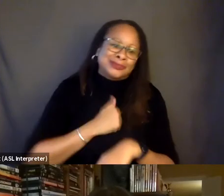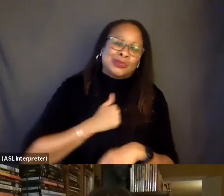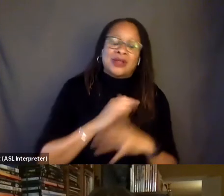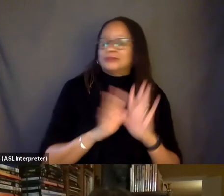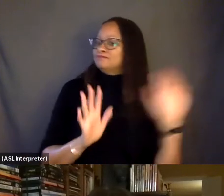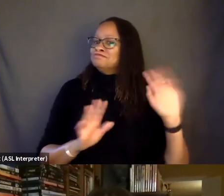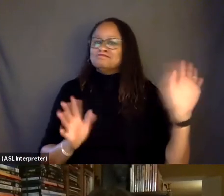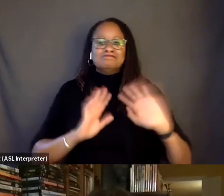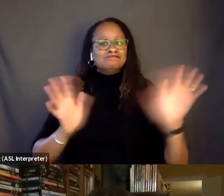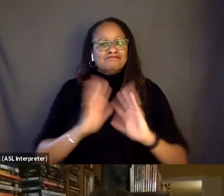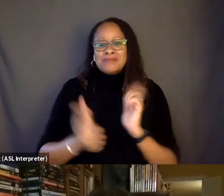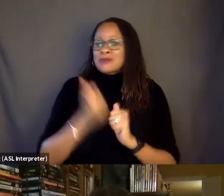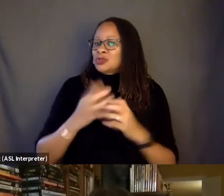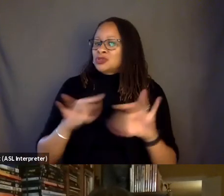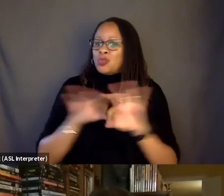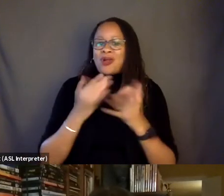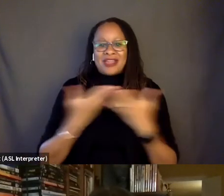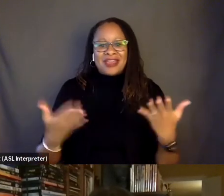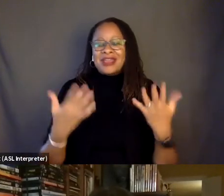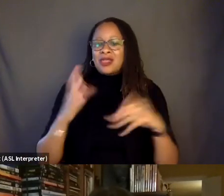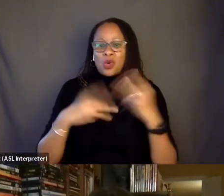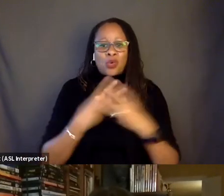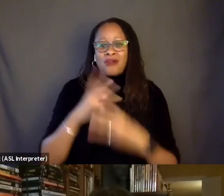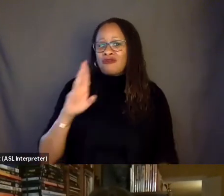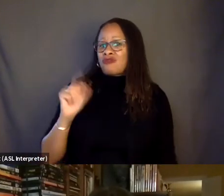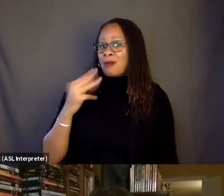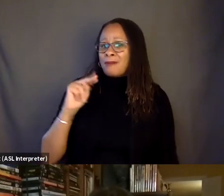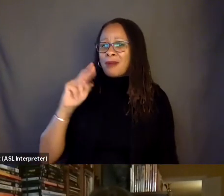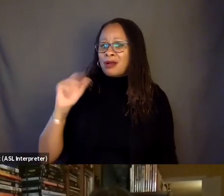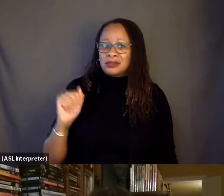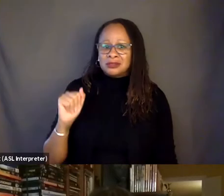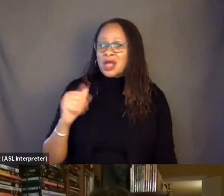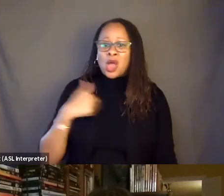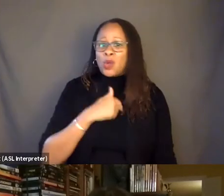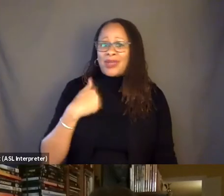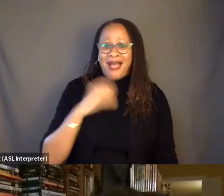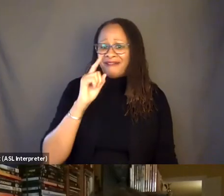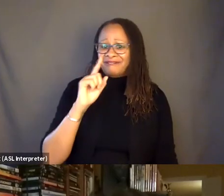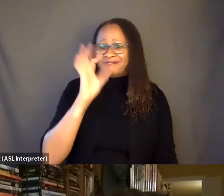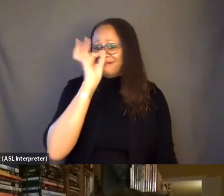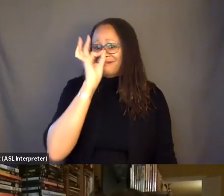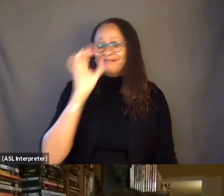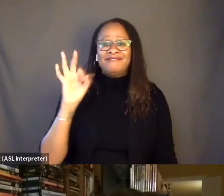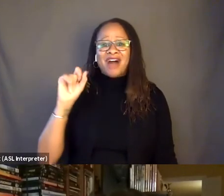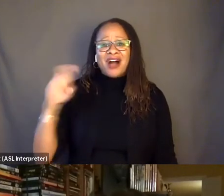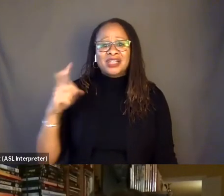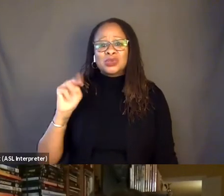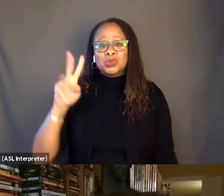Because as, and Ramona, I mean, we have Fox News. We have other networks that are growing,